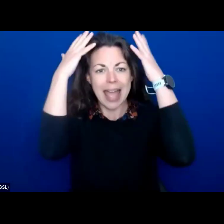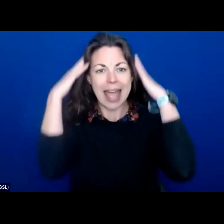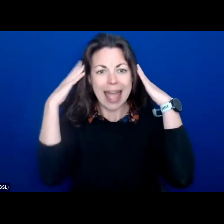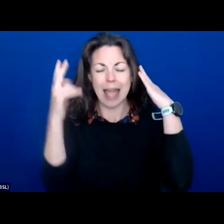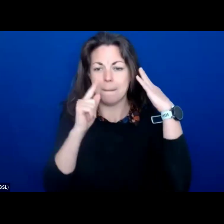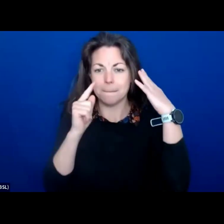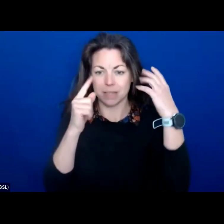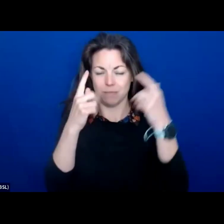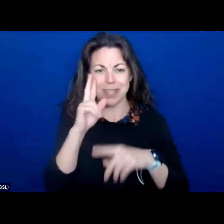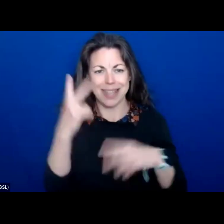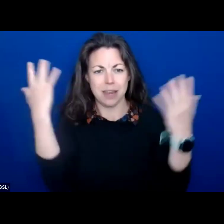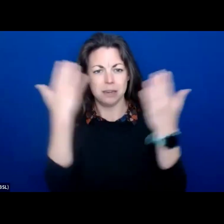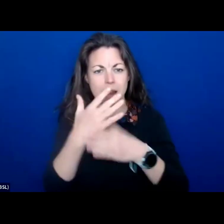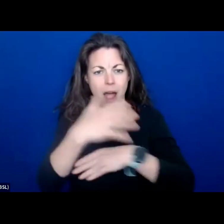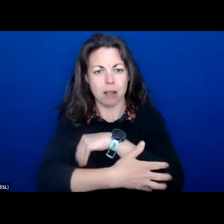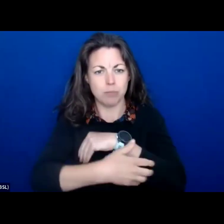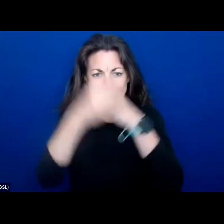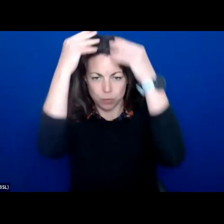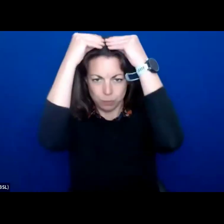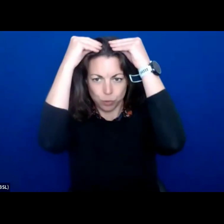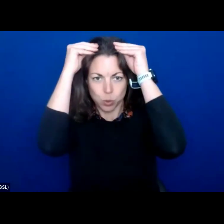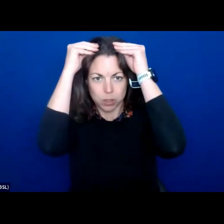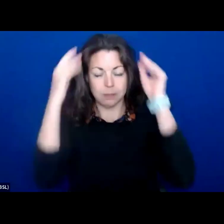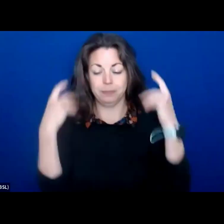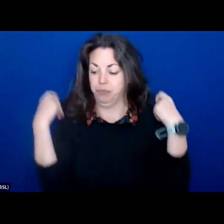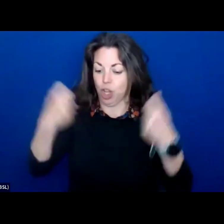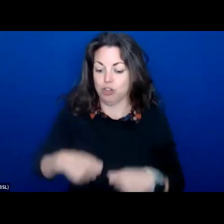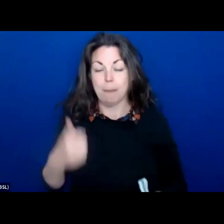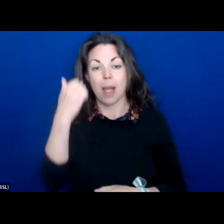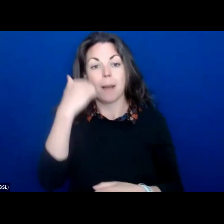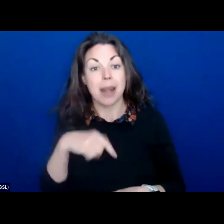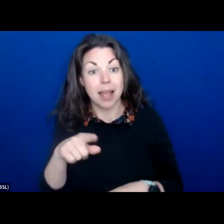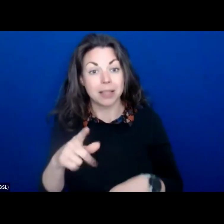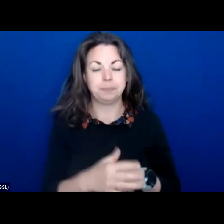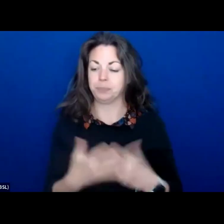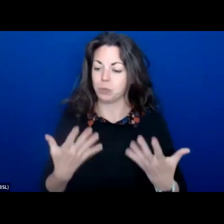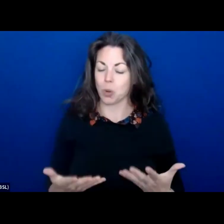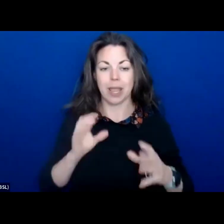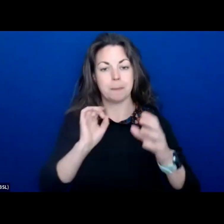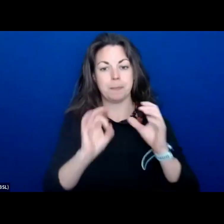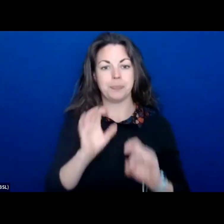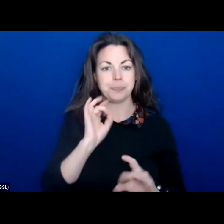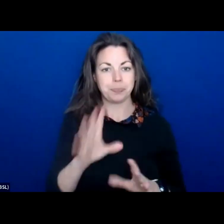and I'm wearing a black jumper. And today I'm going to be talking about advocating for